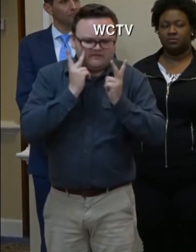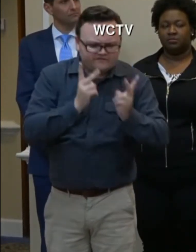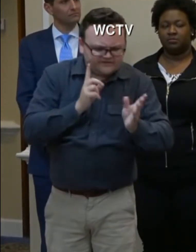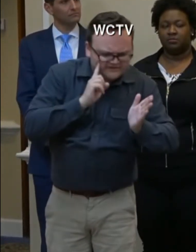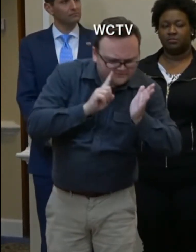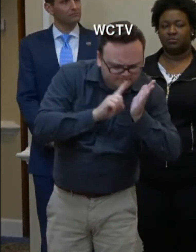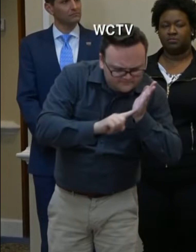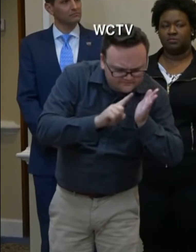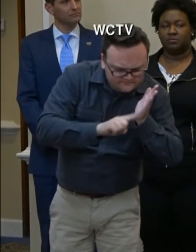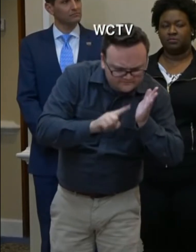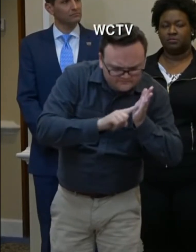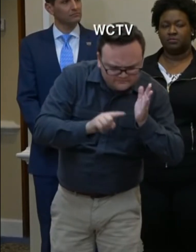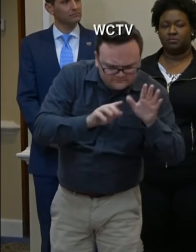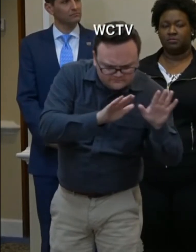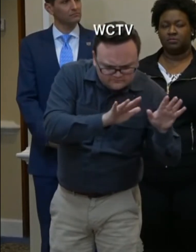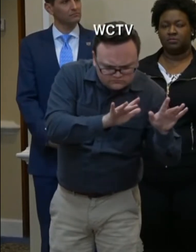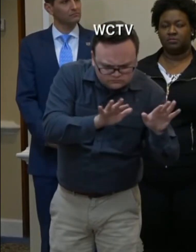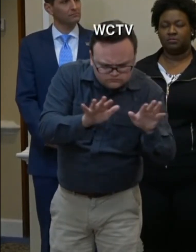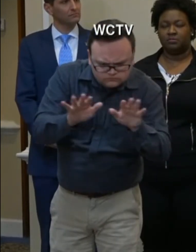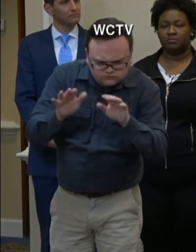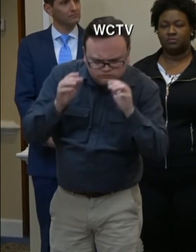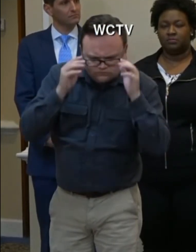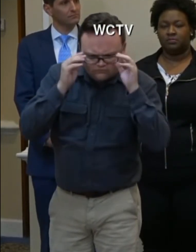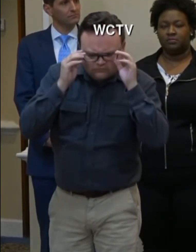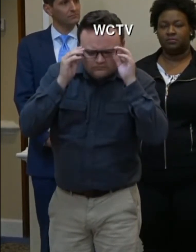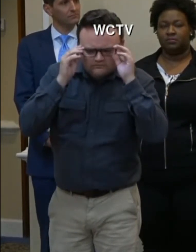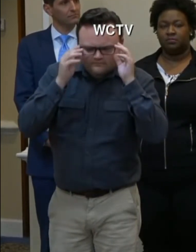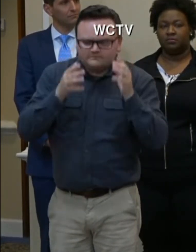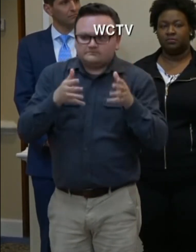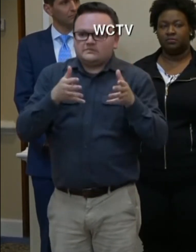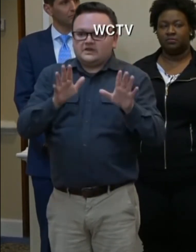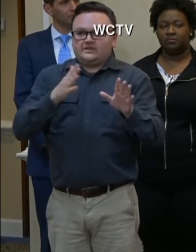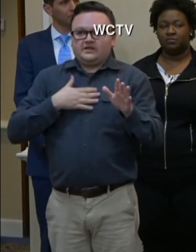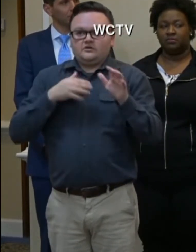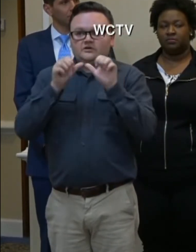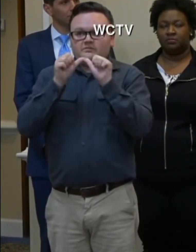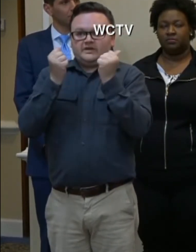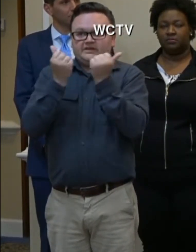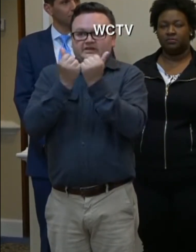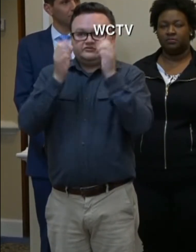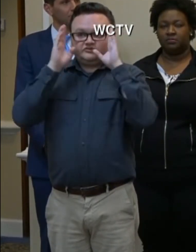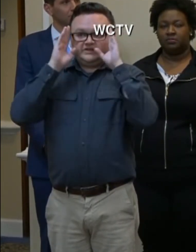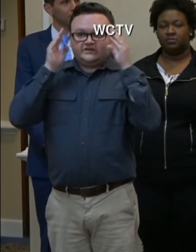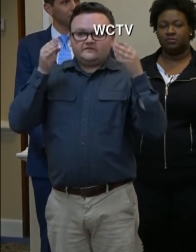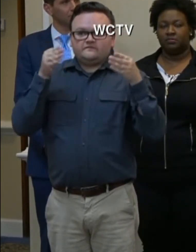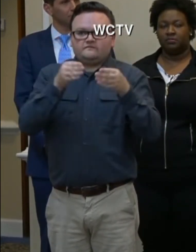visits these visits will allow my agency to focus our efforts on addressing the